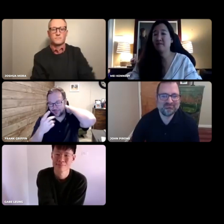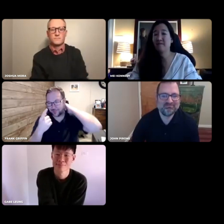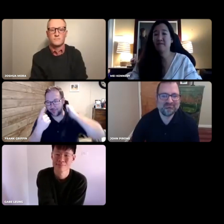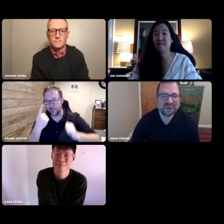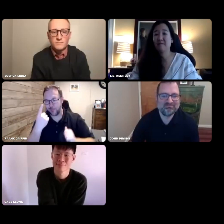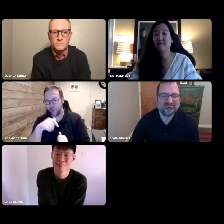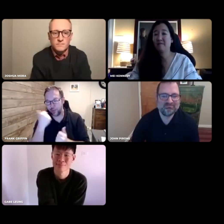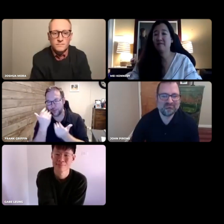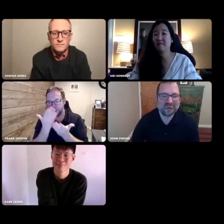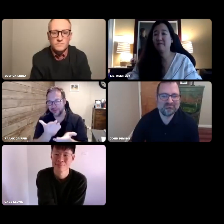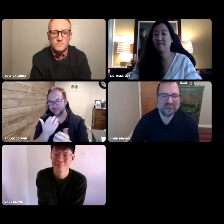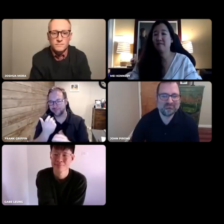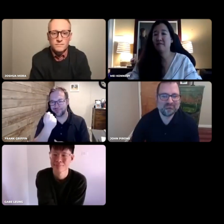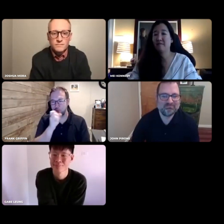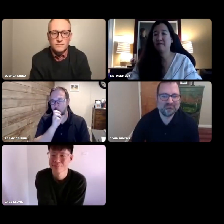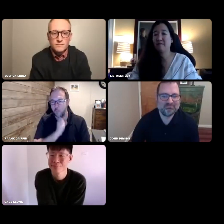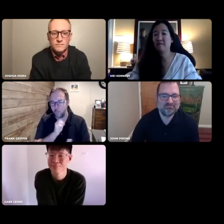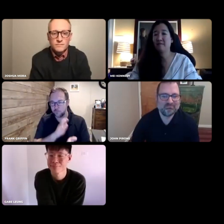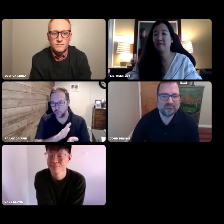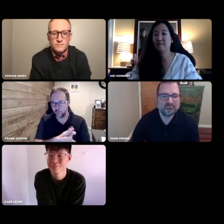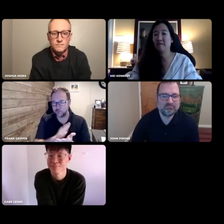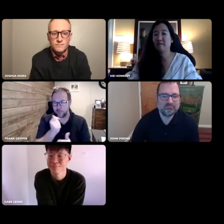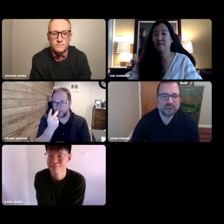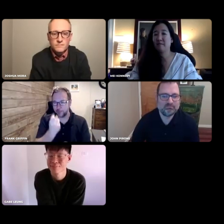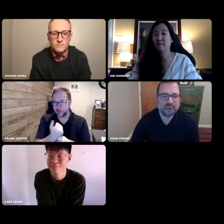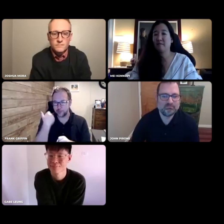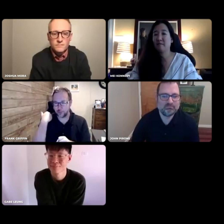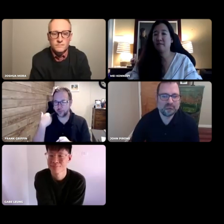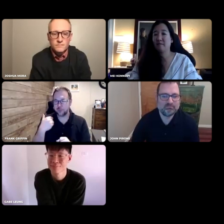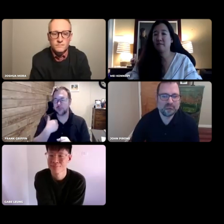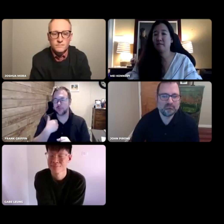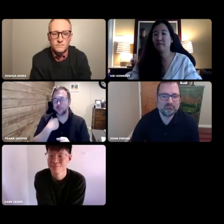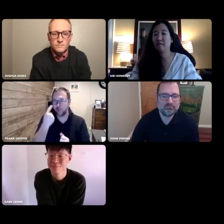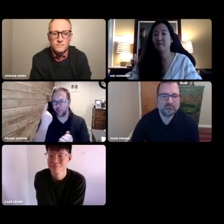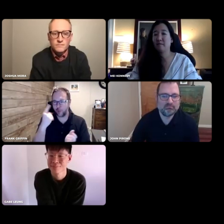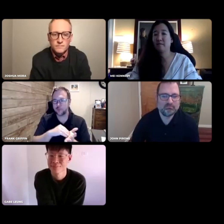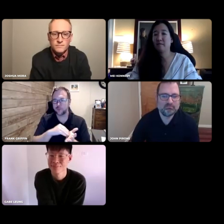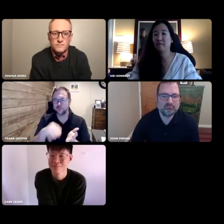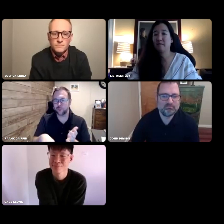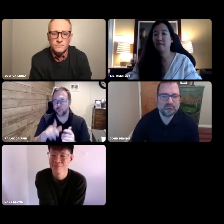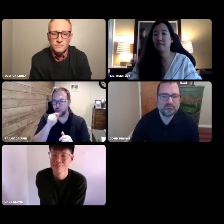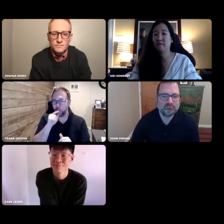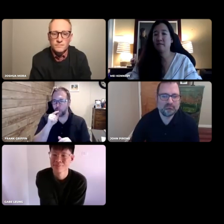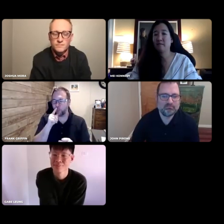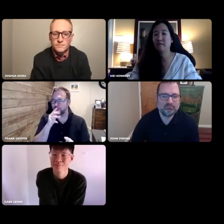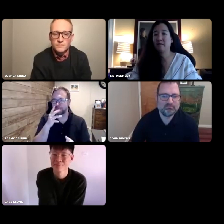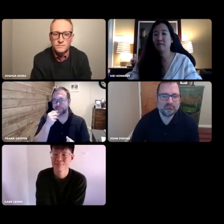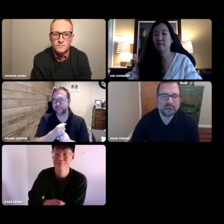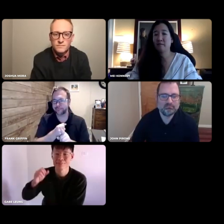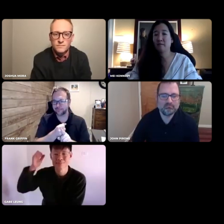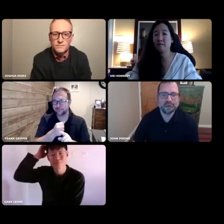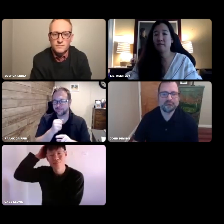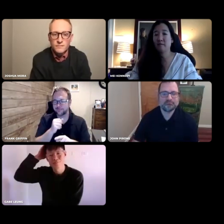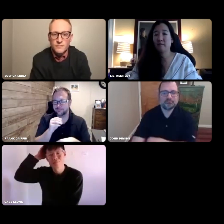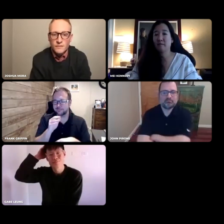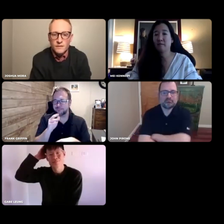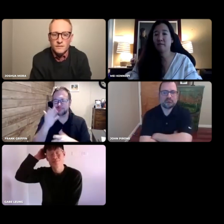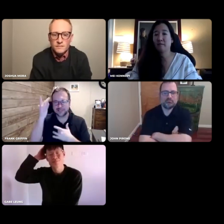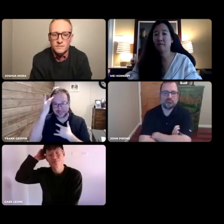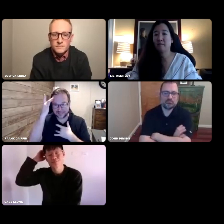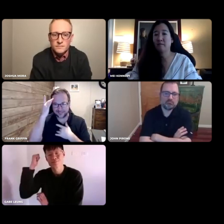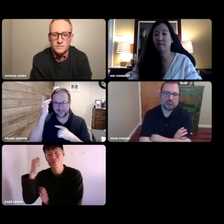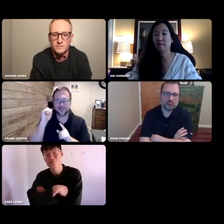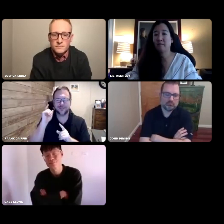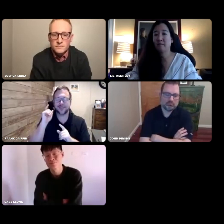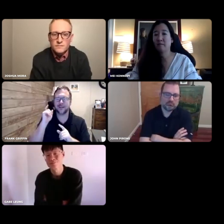Another suggestion from a school I was at a few years ago: I had a student